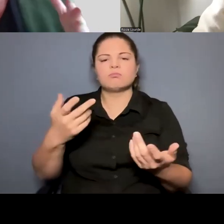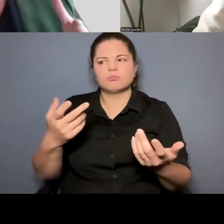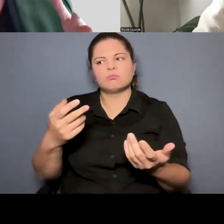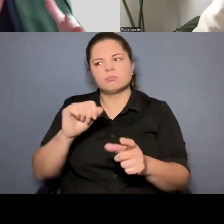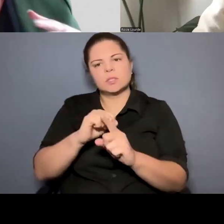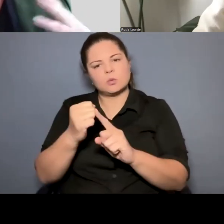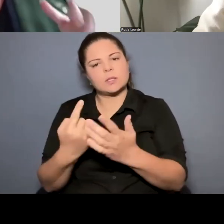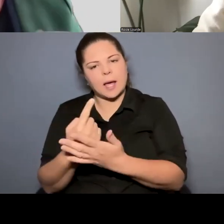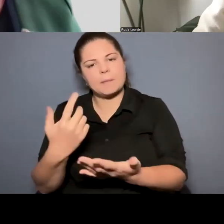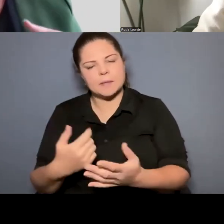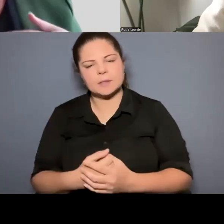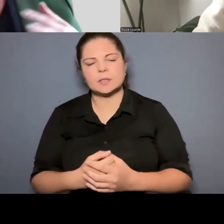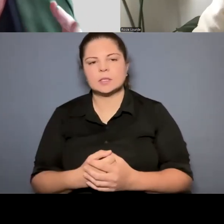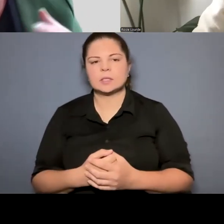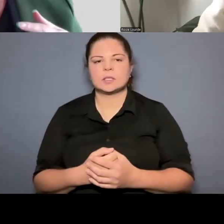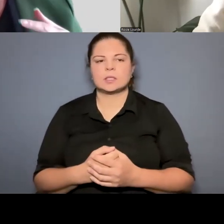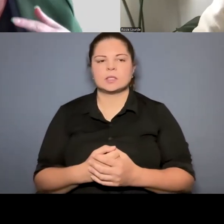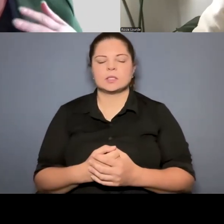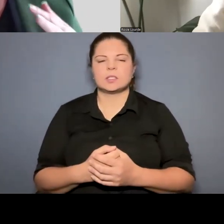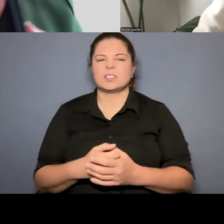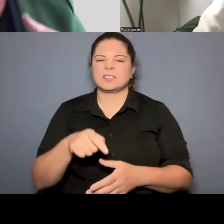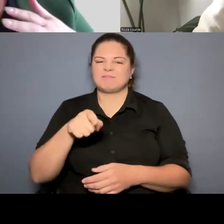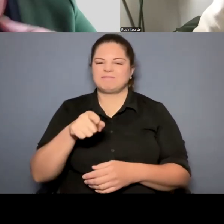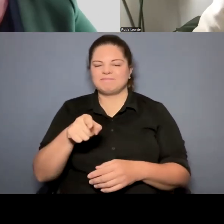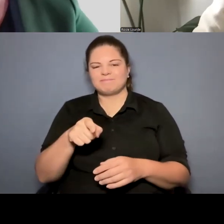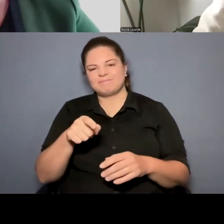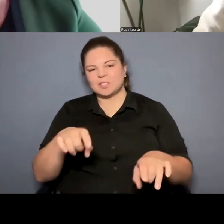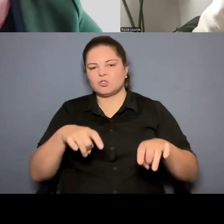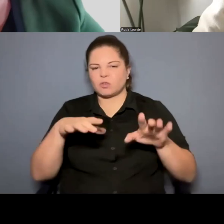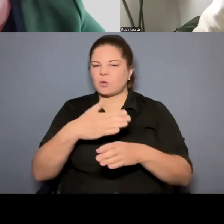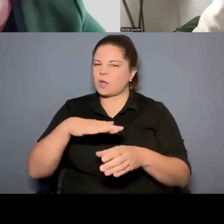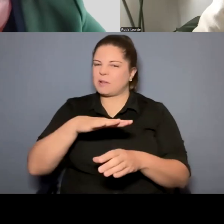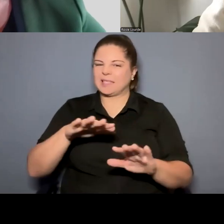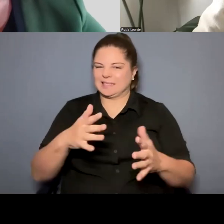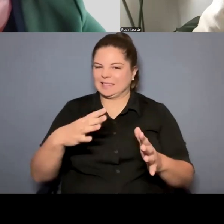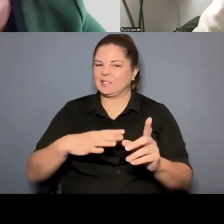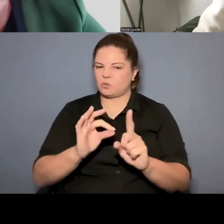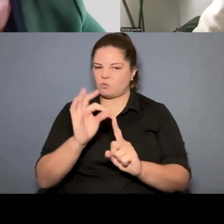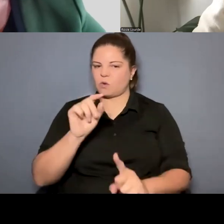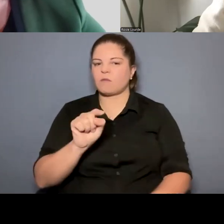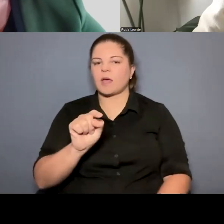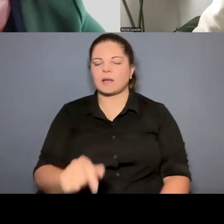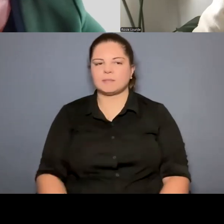has not really been done that very well in Australian workplaces. And because I'm